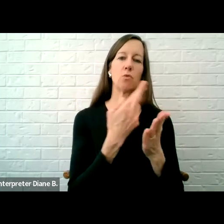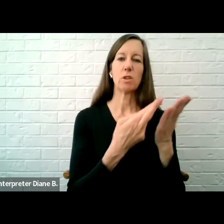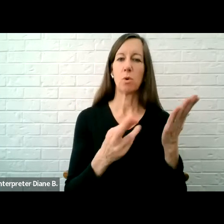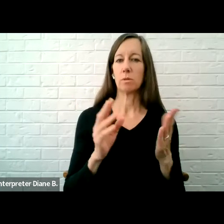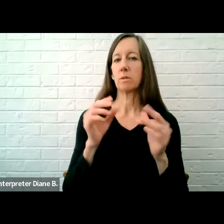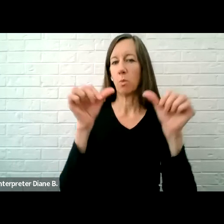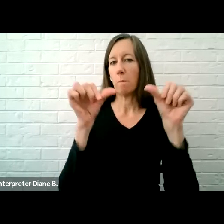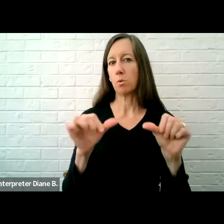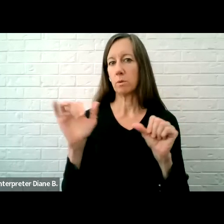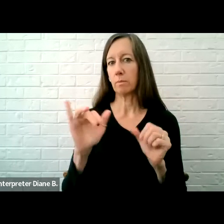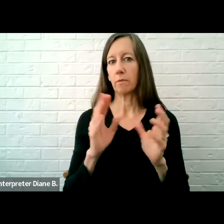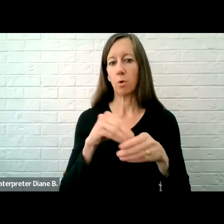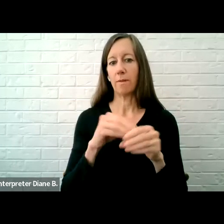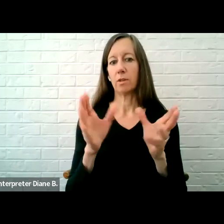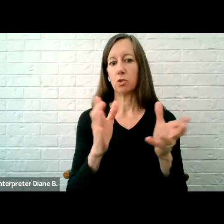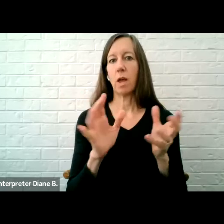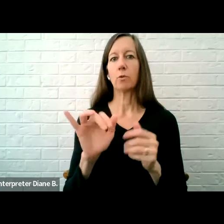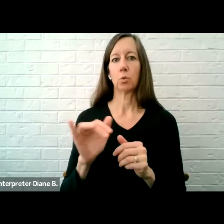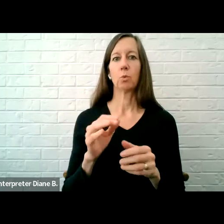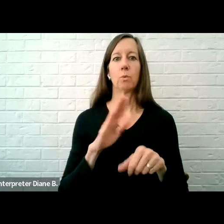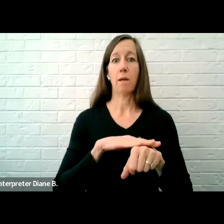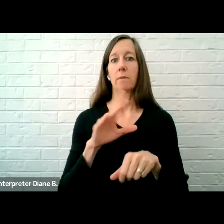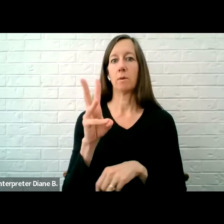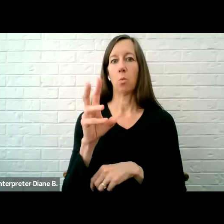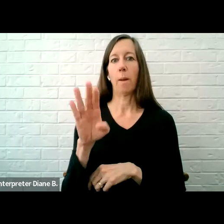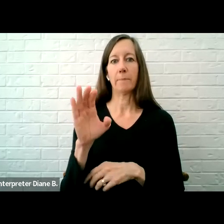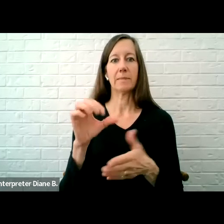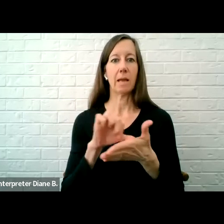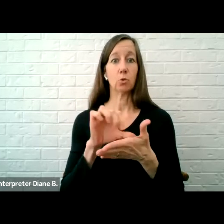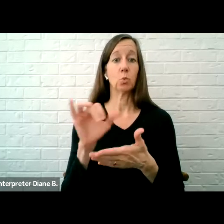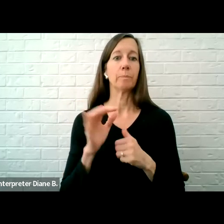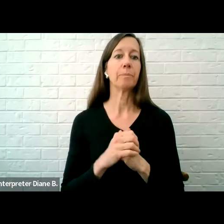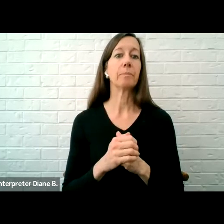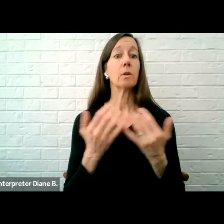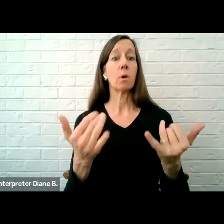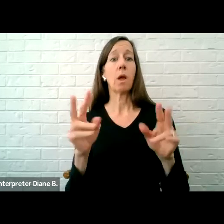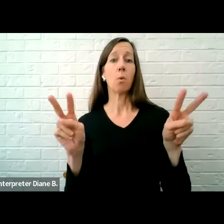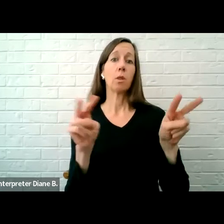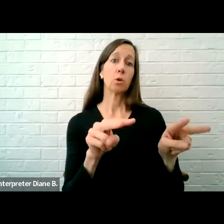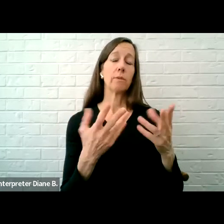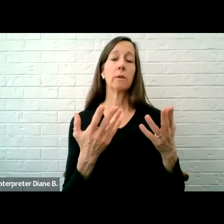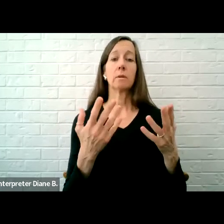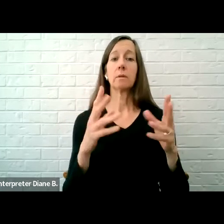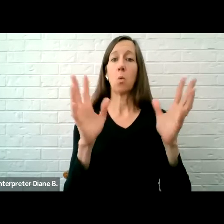website as well so we'll turn now to the questions that are in the chat.